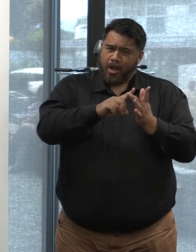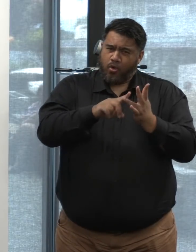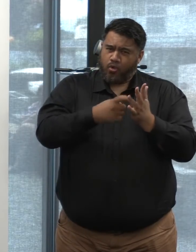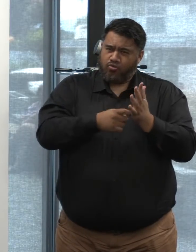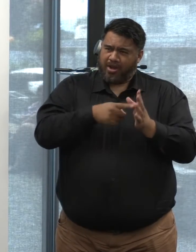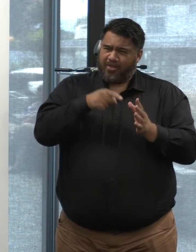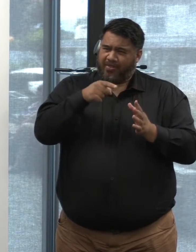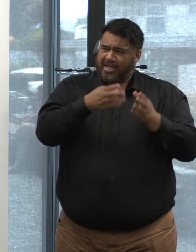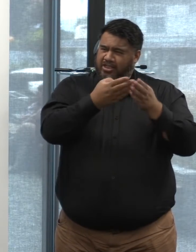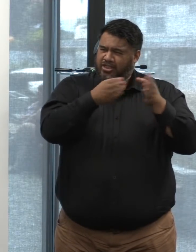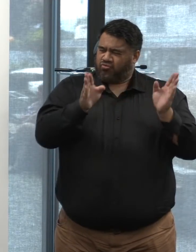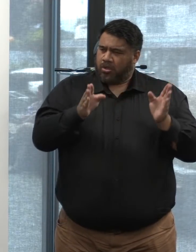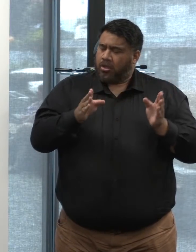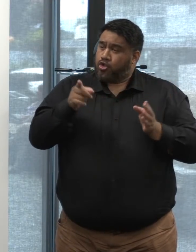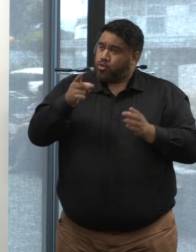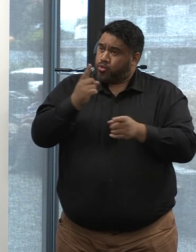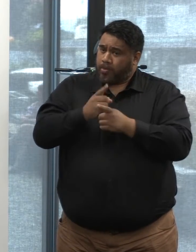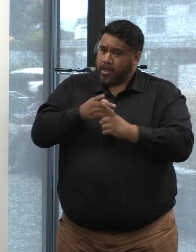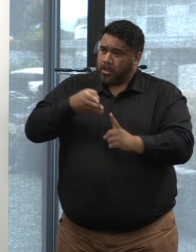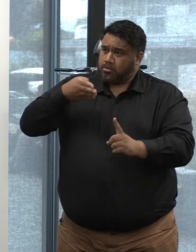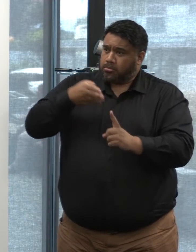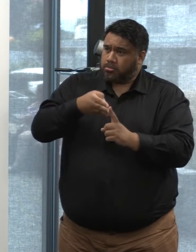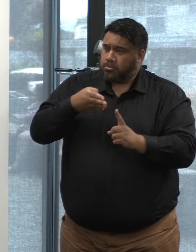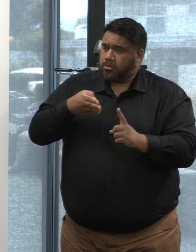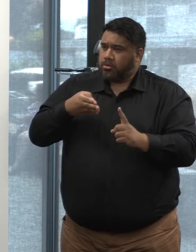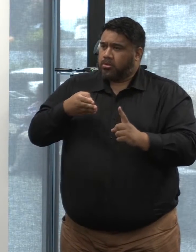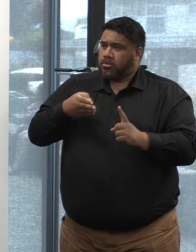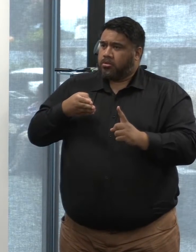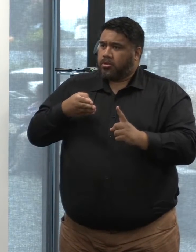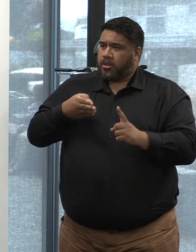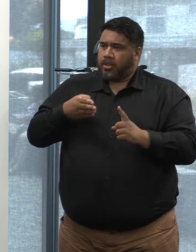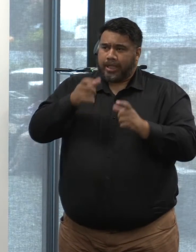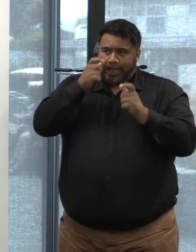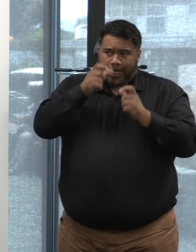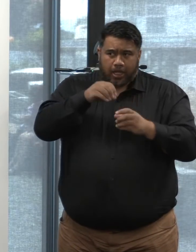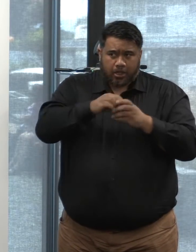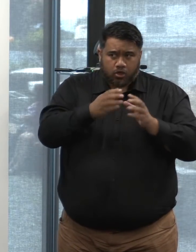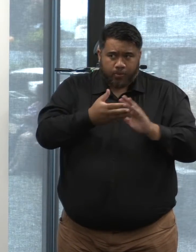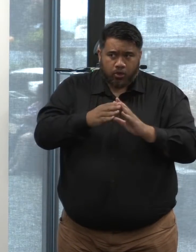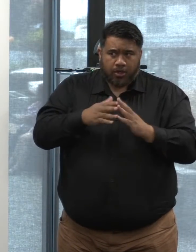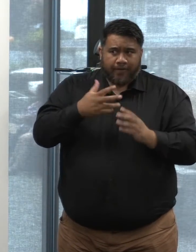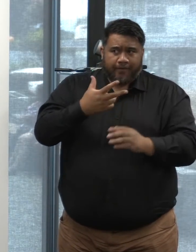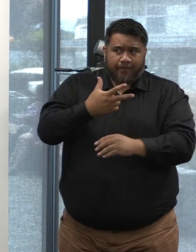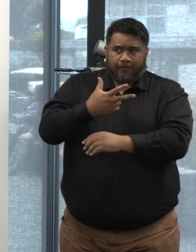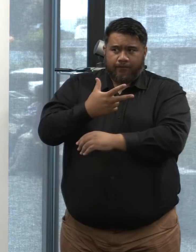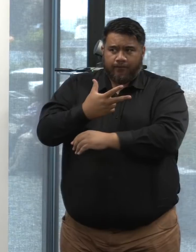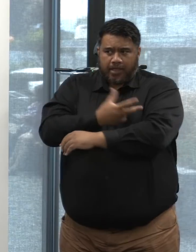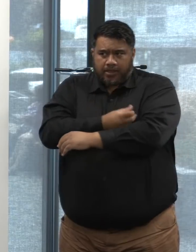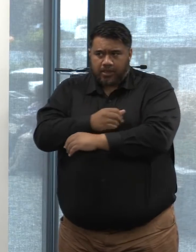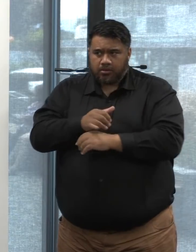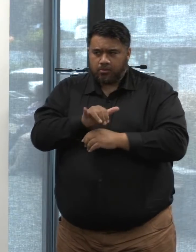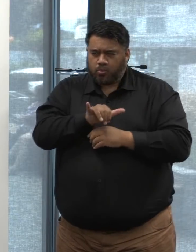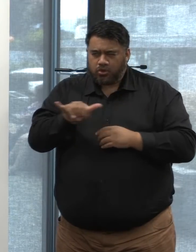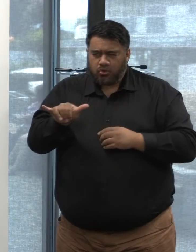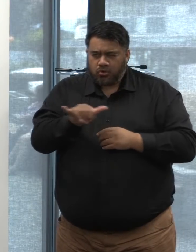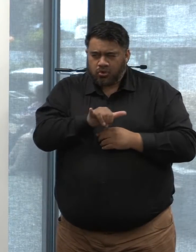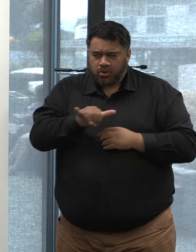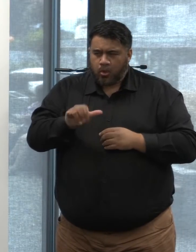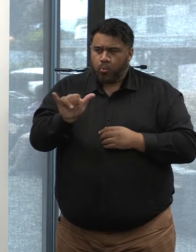something ourselves, can you help us out?